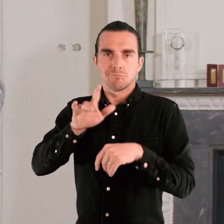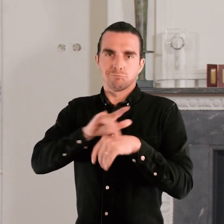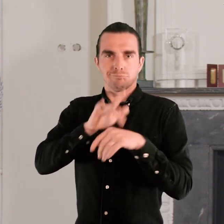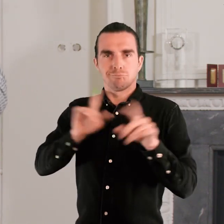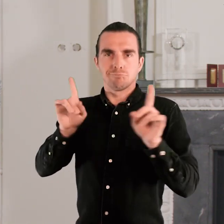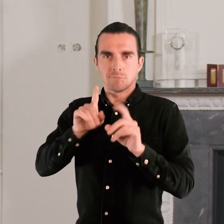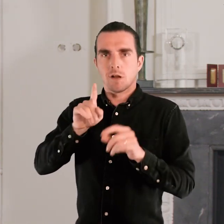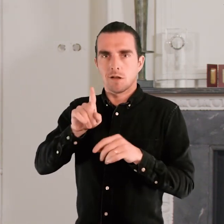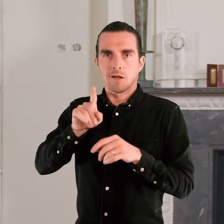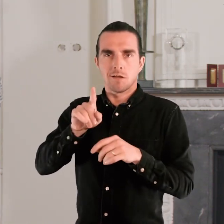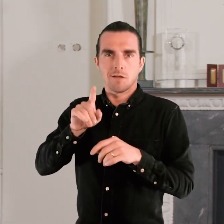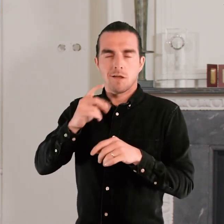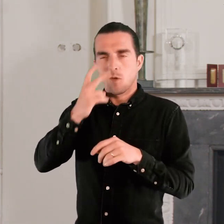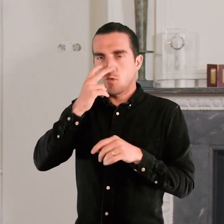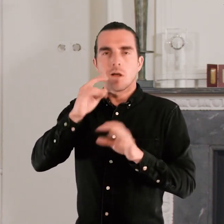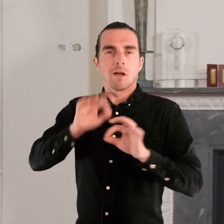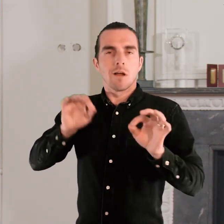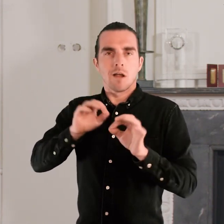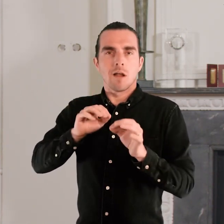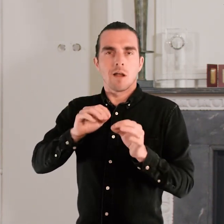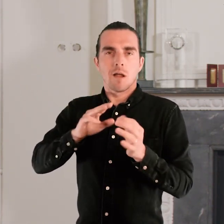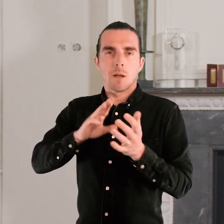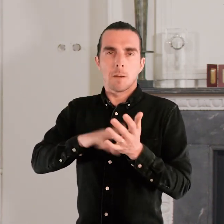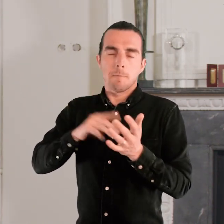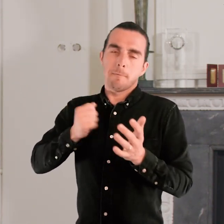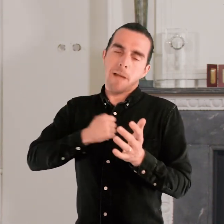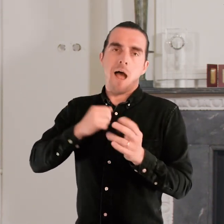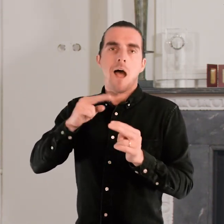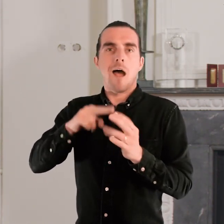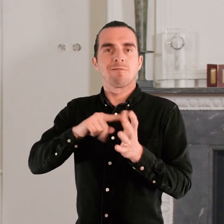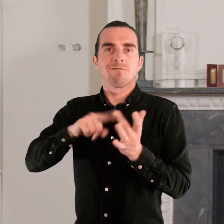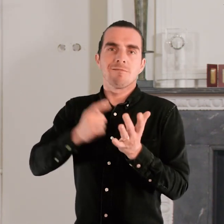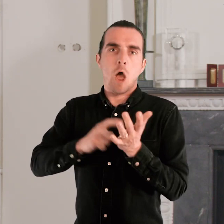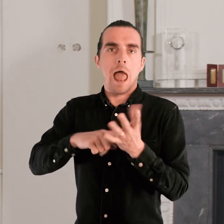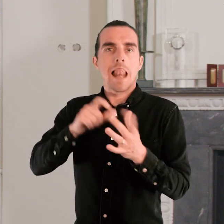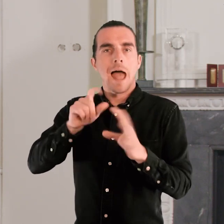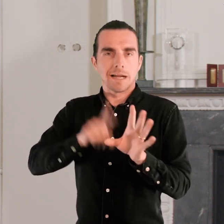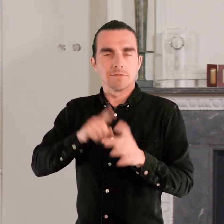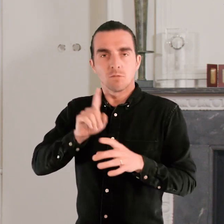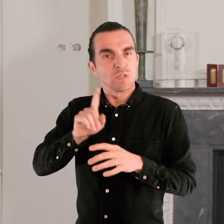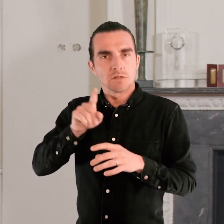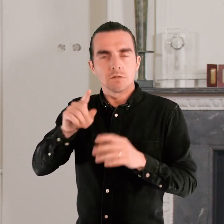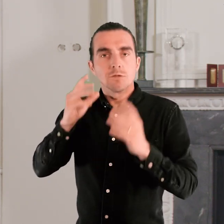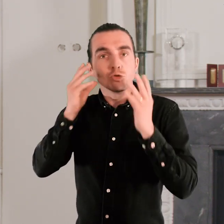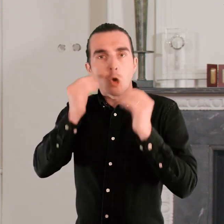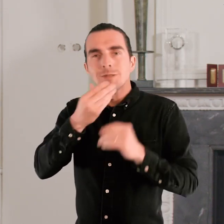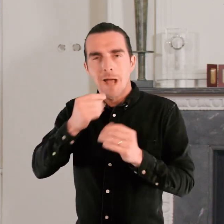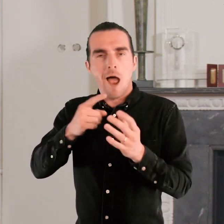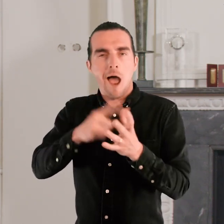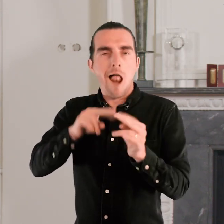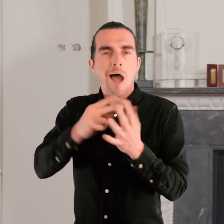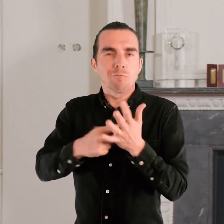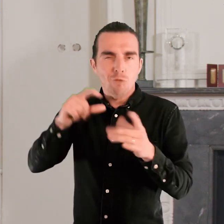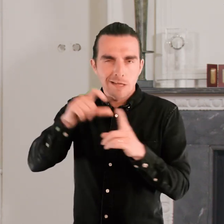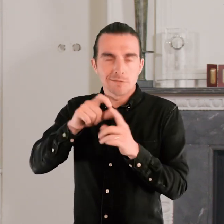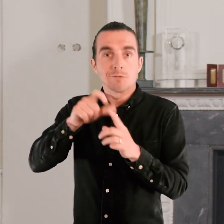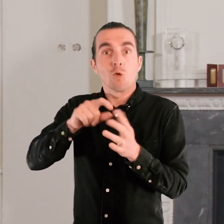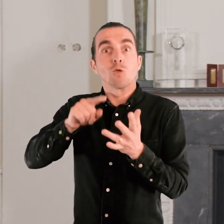quite an old musical now, called My Fair Lady. And in My Fair Lady, there’s a dustman. His name is Alfred Doolittle,